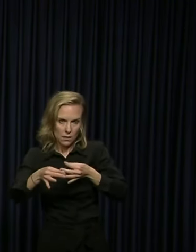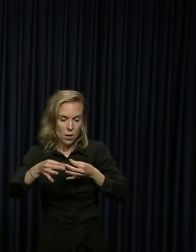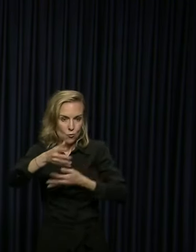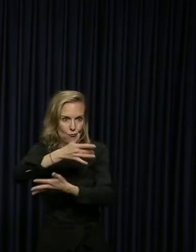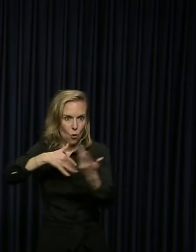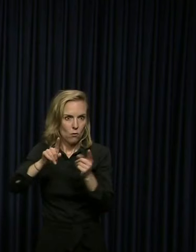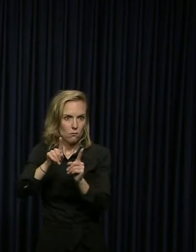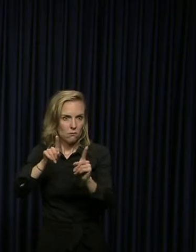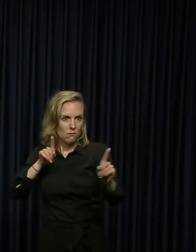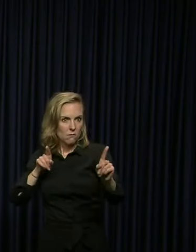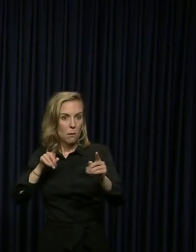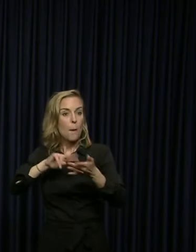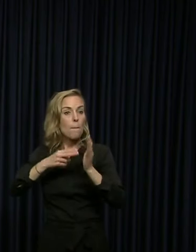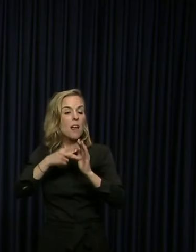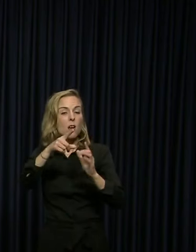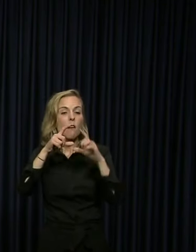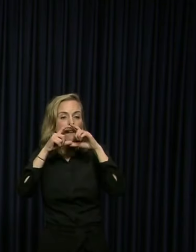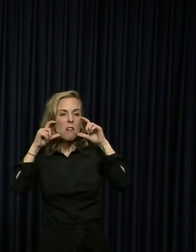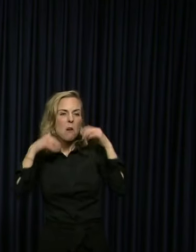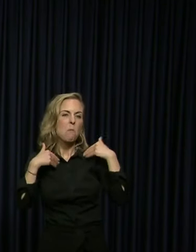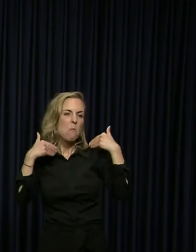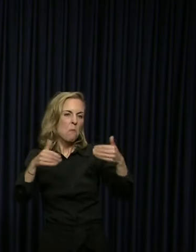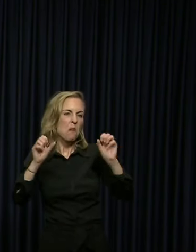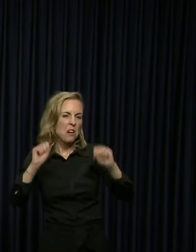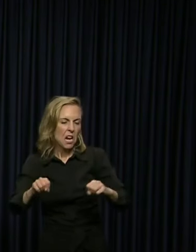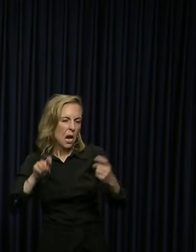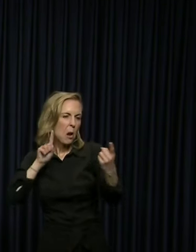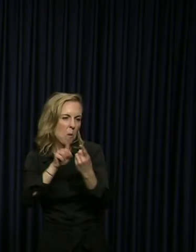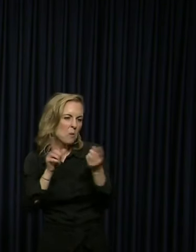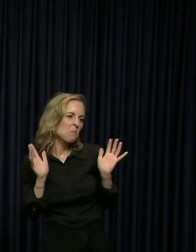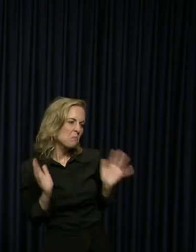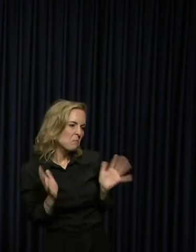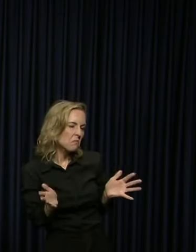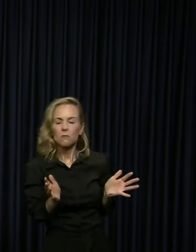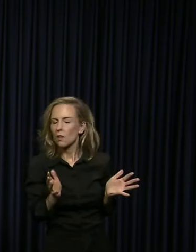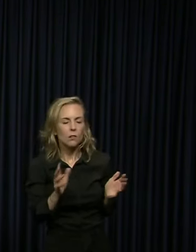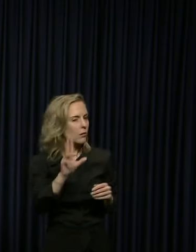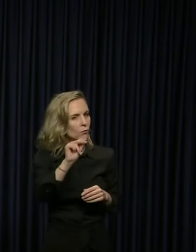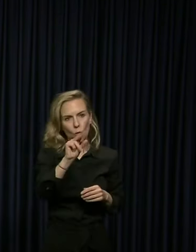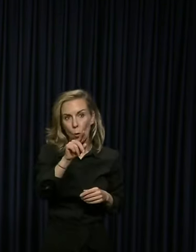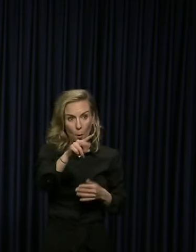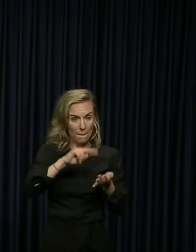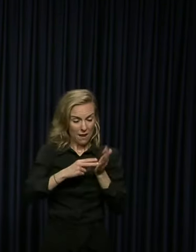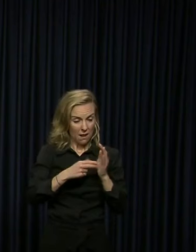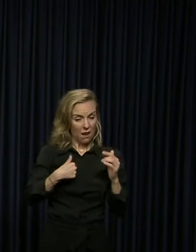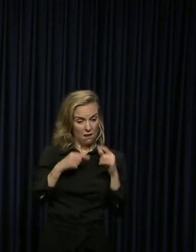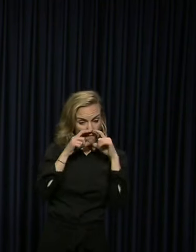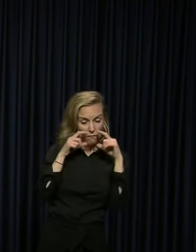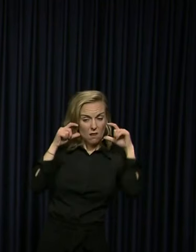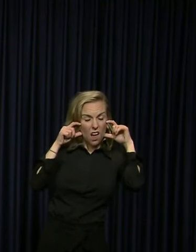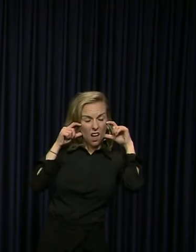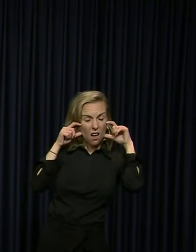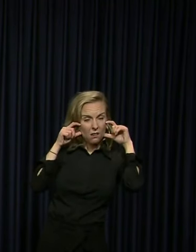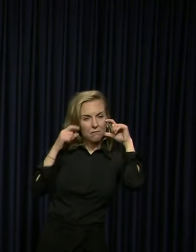THAT THERE WILL BE OTHER PEOPLE IN THE STORE AND YOU CAN'T CONTROL EVERYONE ELSE'S ACTIONS,